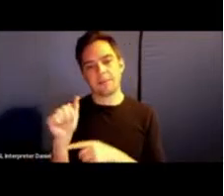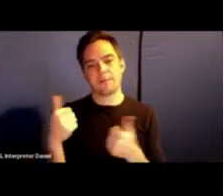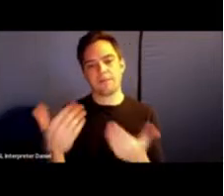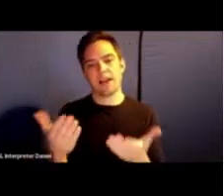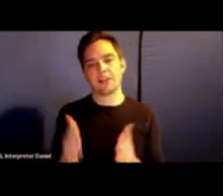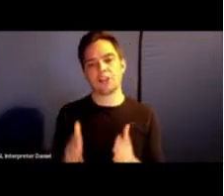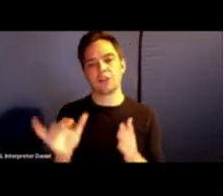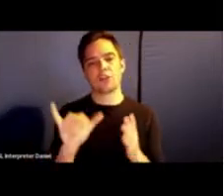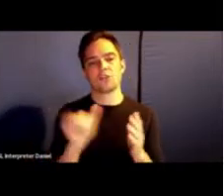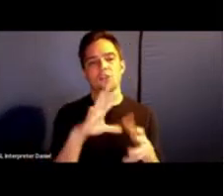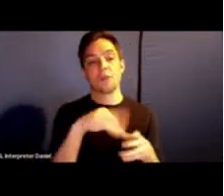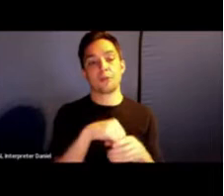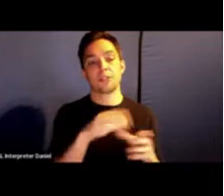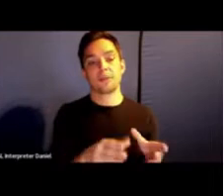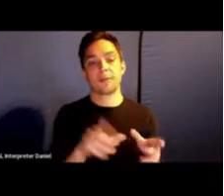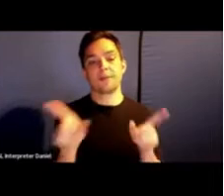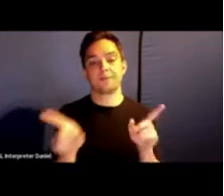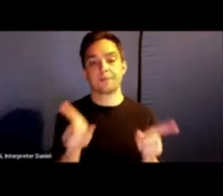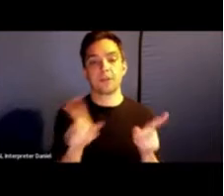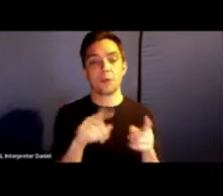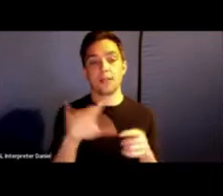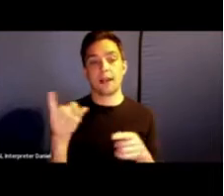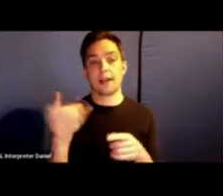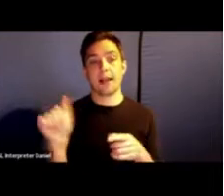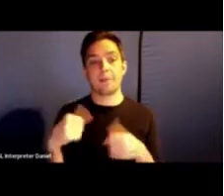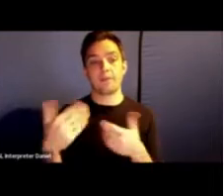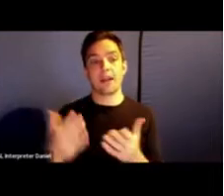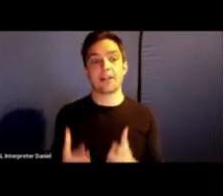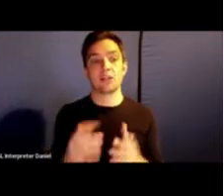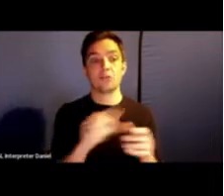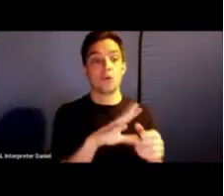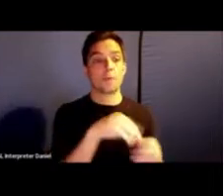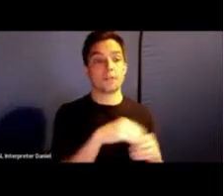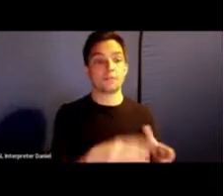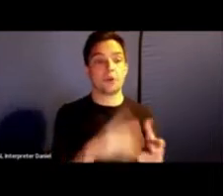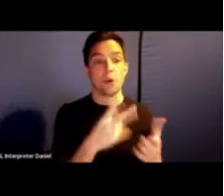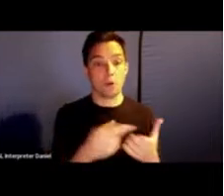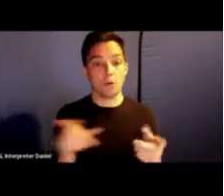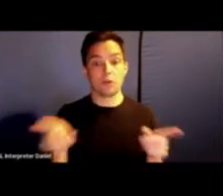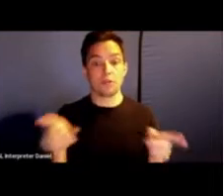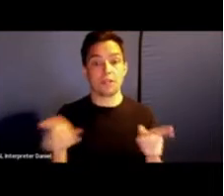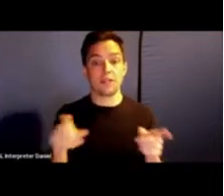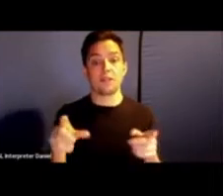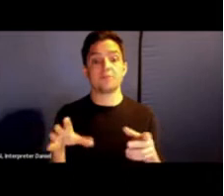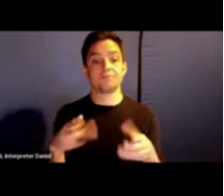participants because when the if a provider or the participant or both are new to self direction, things might take a little